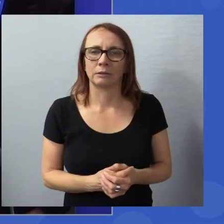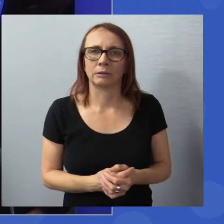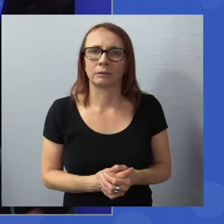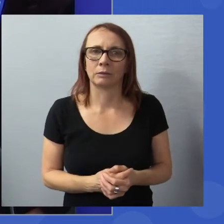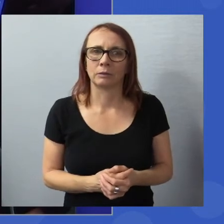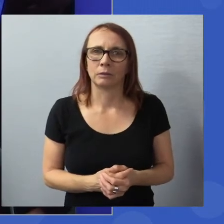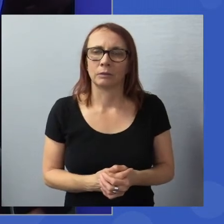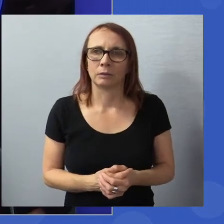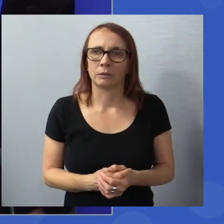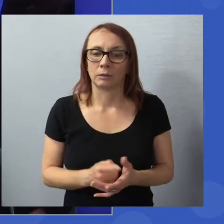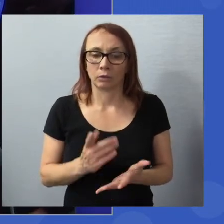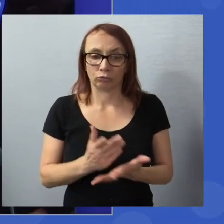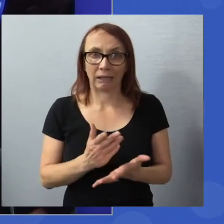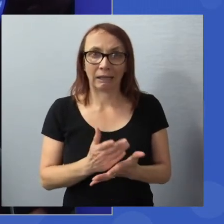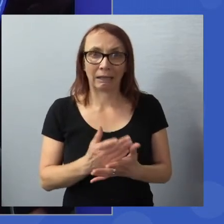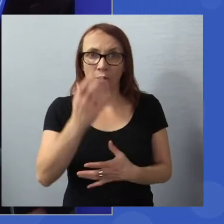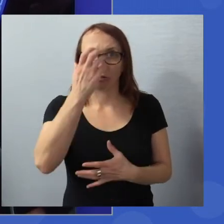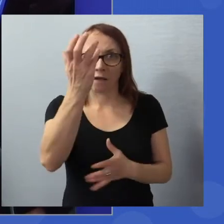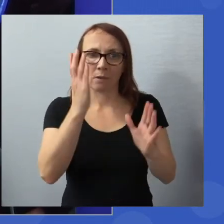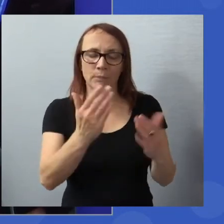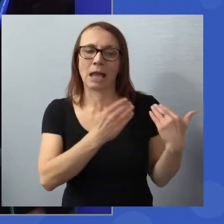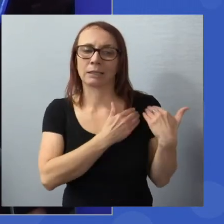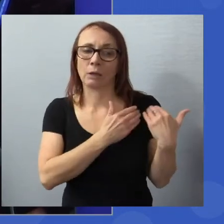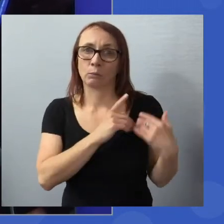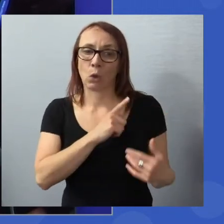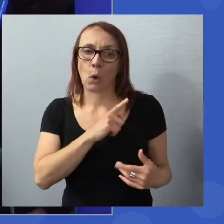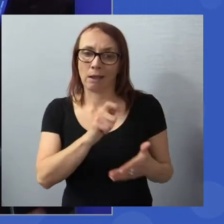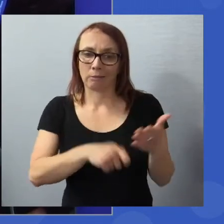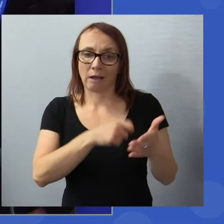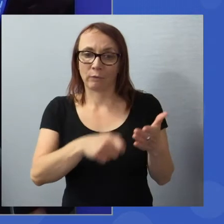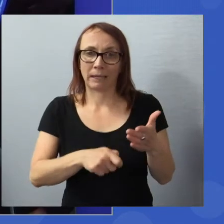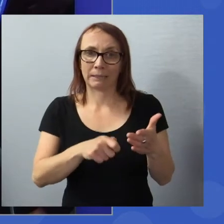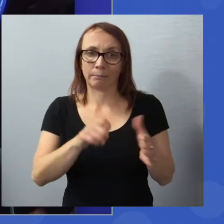that's also a means of accountability because you elect a government to see